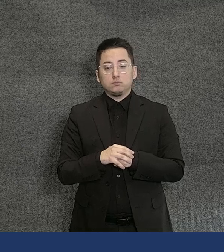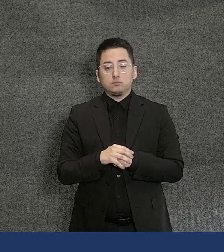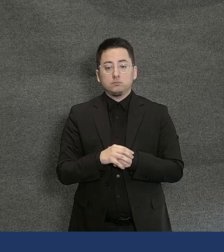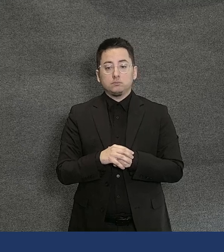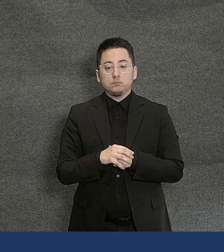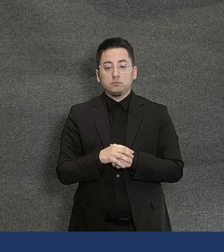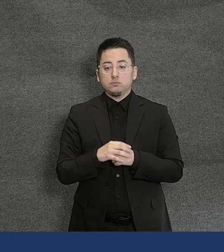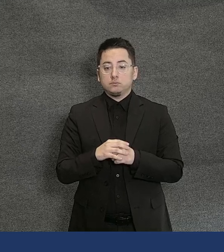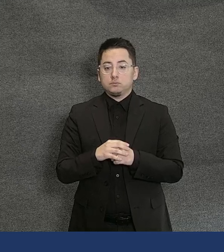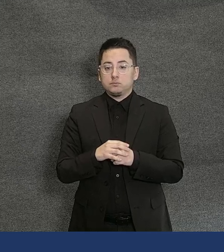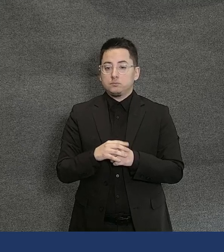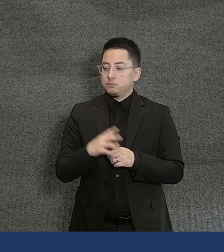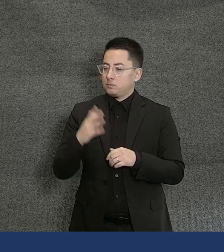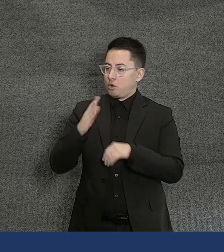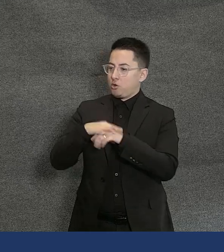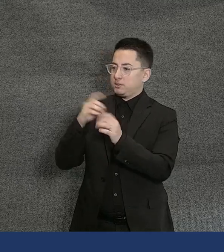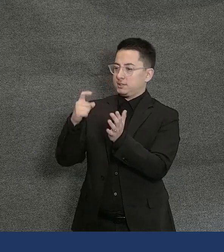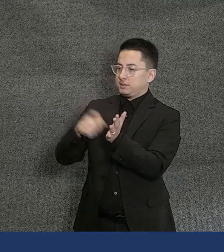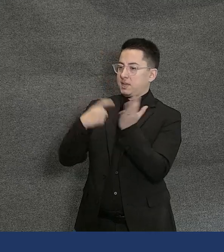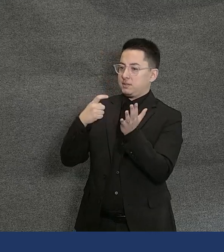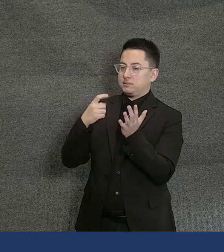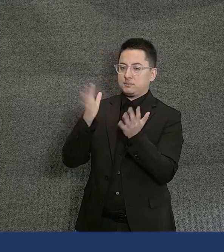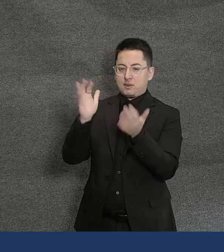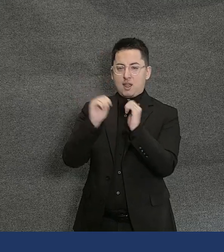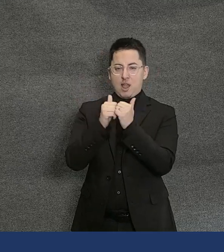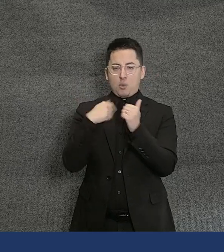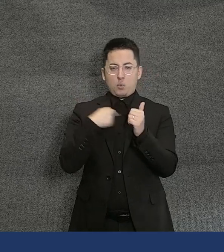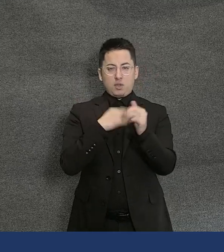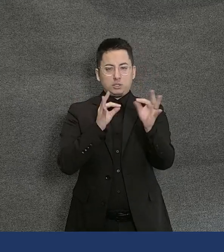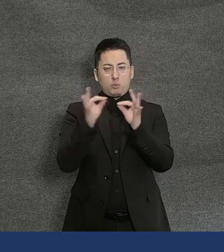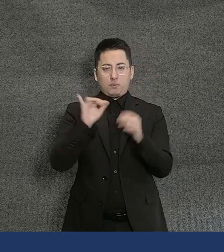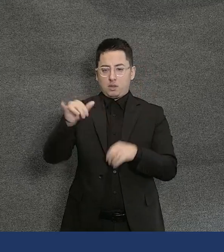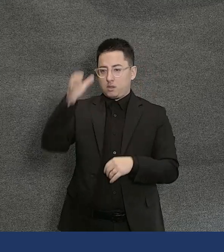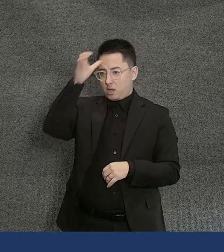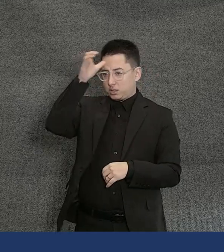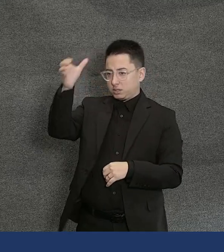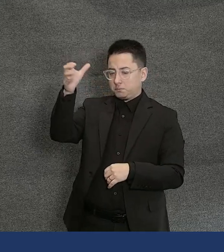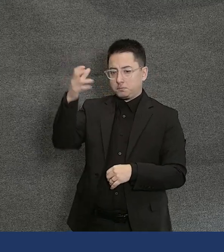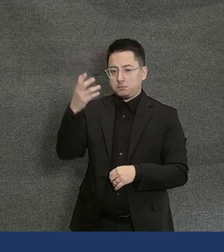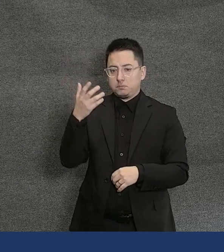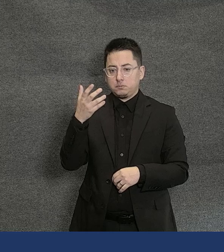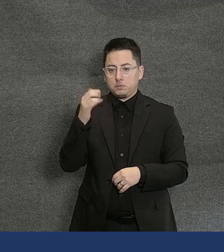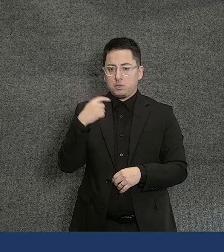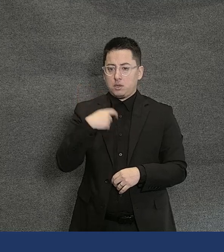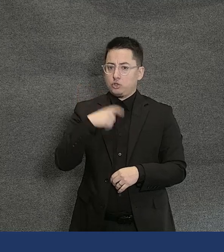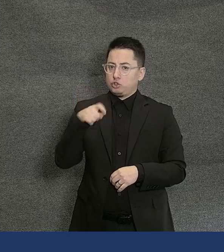is basically I should have the ability to use one of the TNC